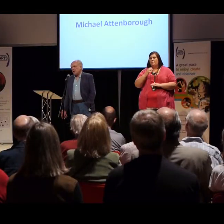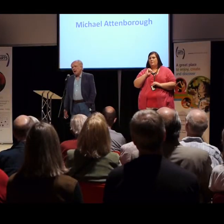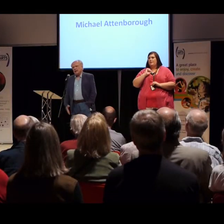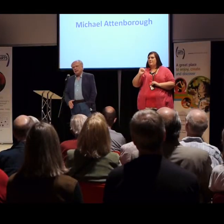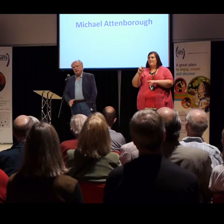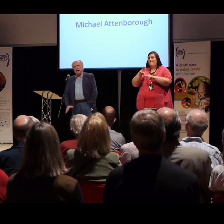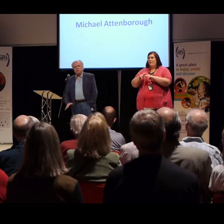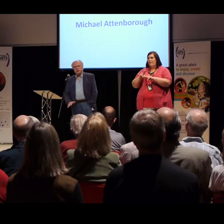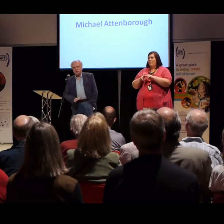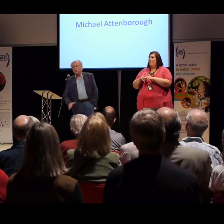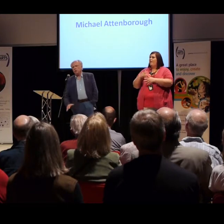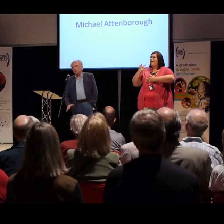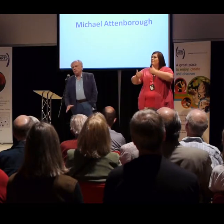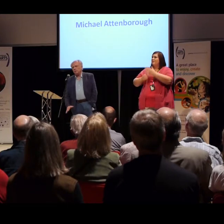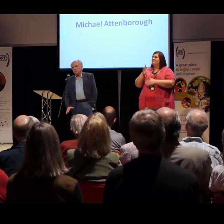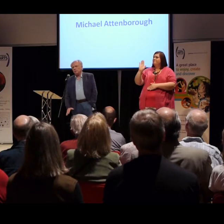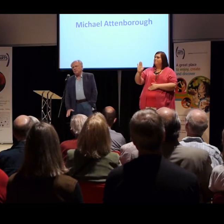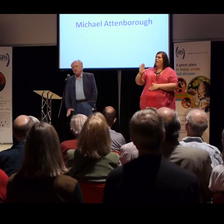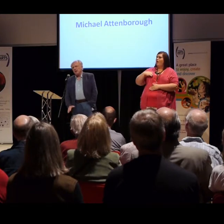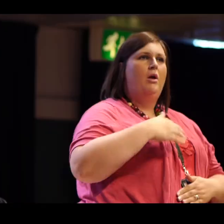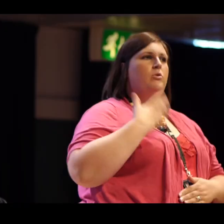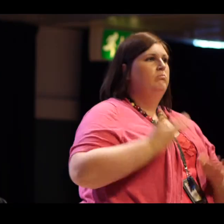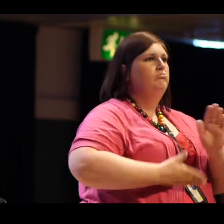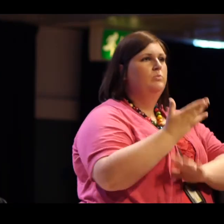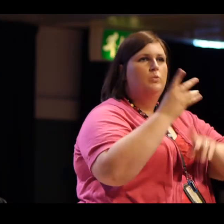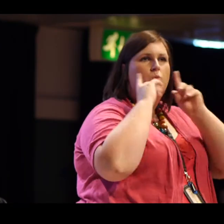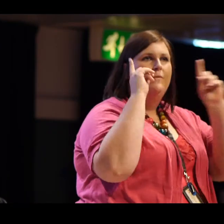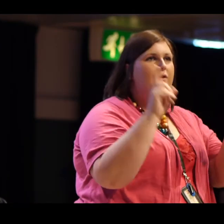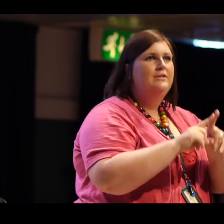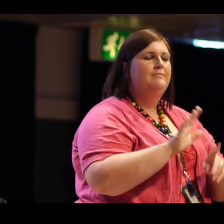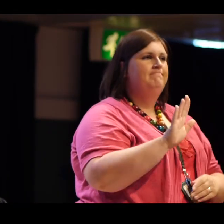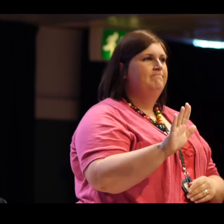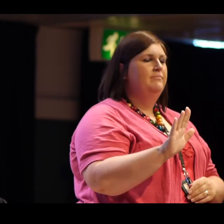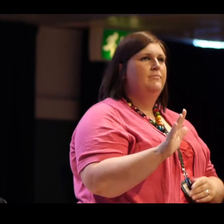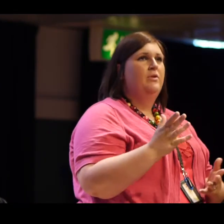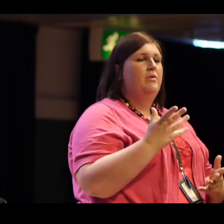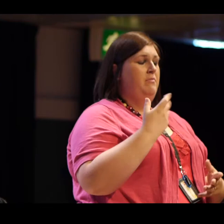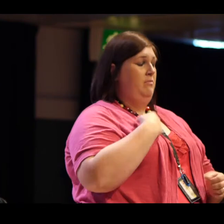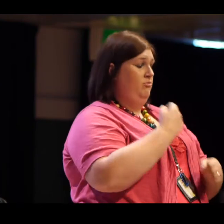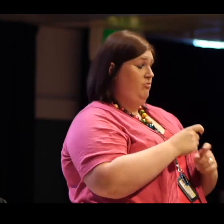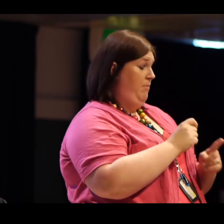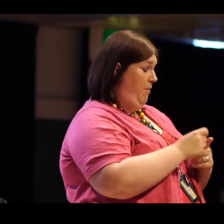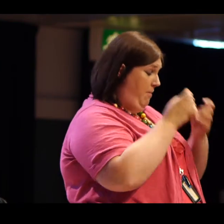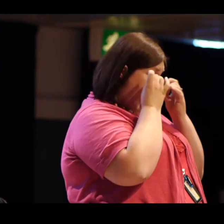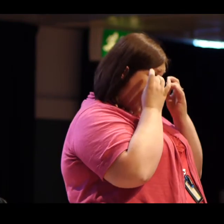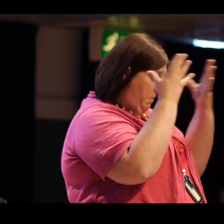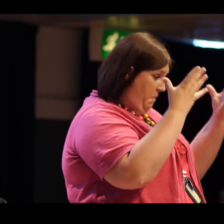and he announced he didn't want to go to University. And not to put too fine a point on it, Grandpa was absolutely appalled